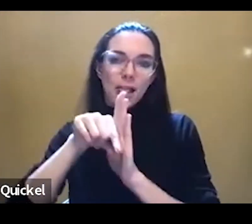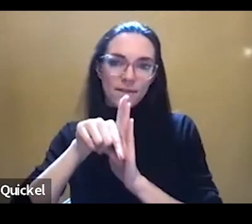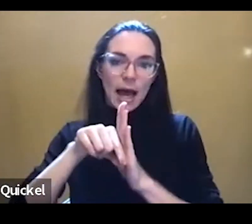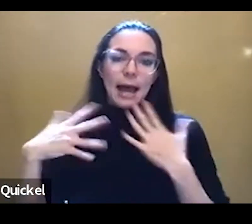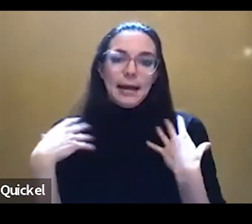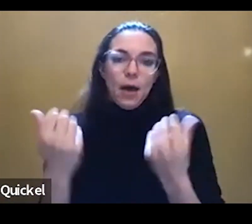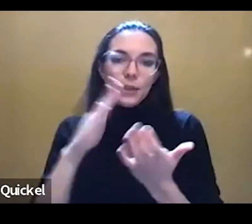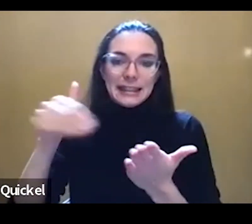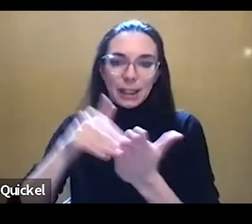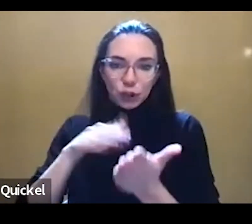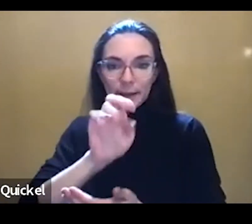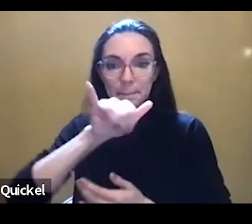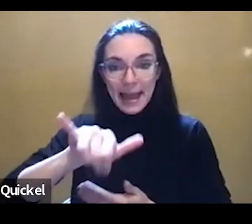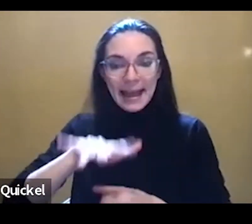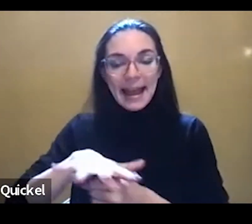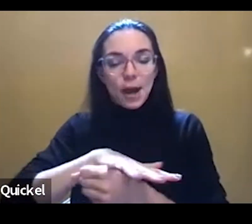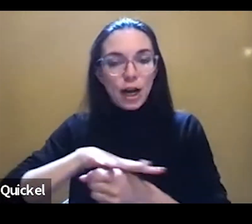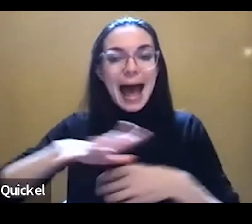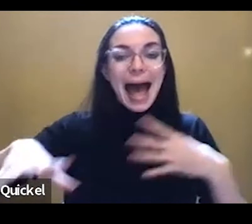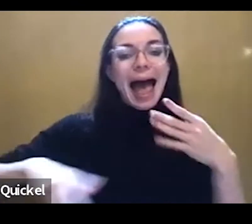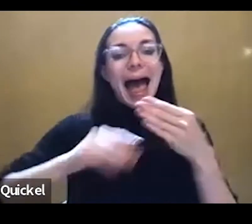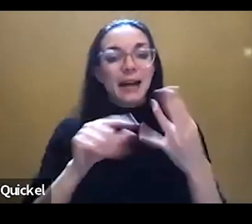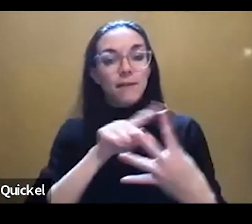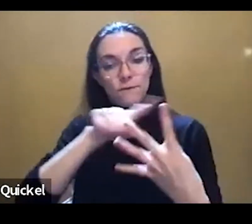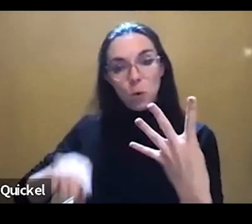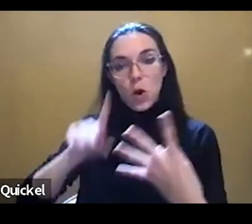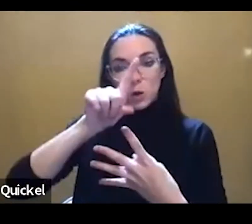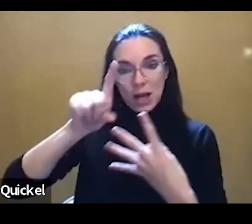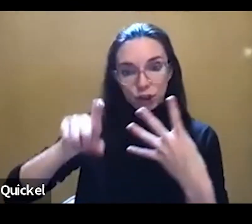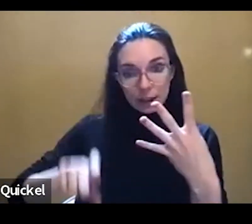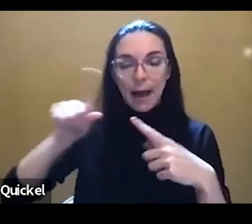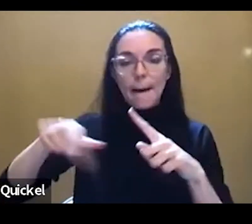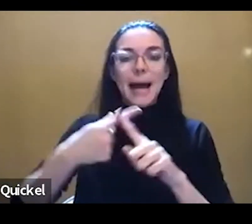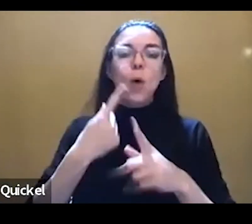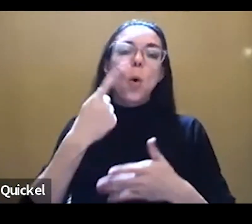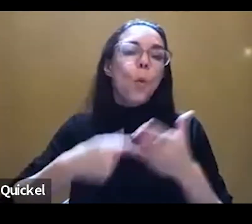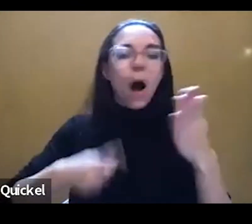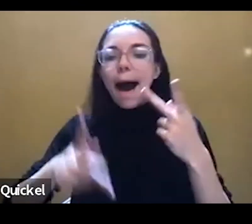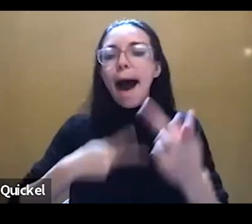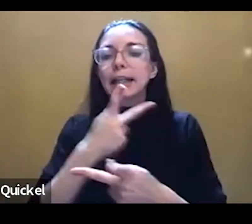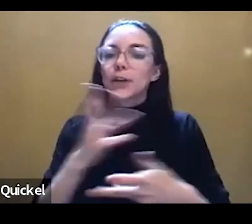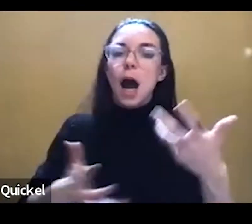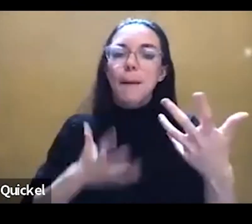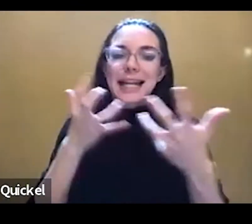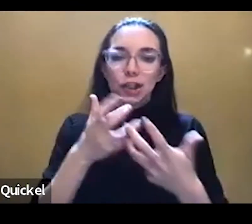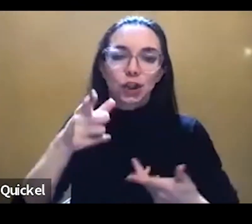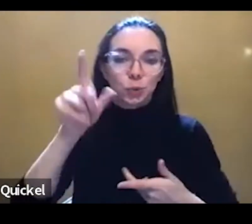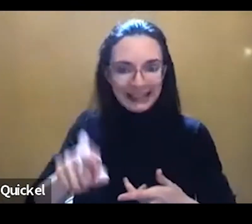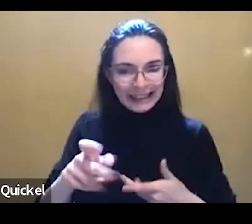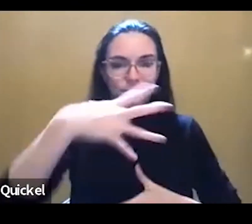in the Bay Area that, on its own, added four questions about what accommodations you might need and put it in there, in their electronic